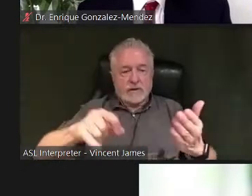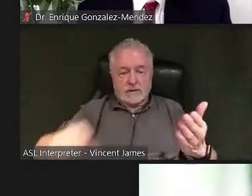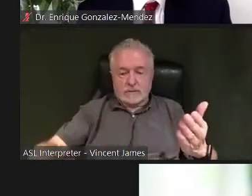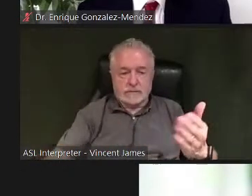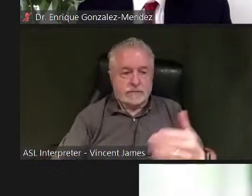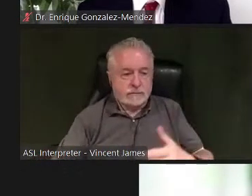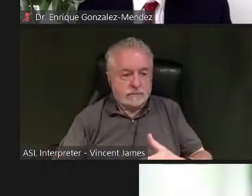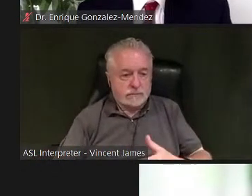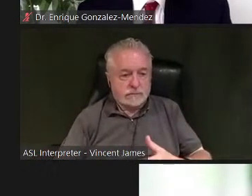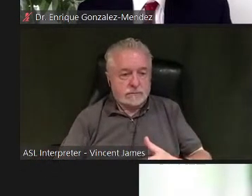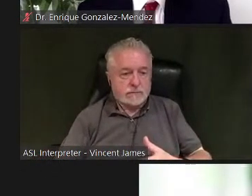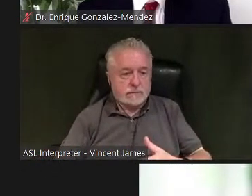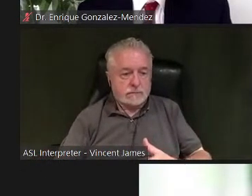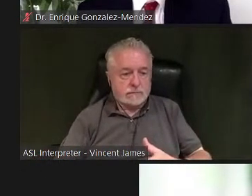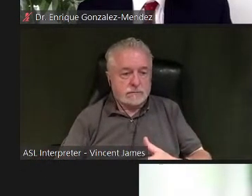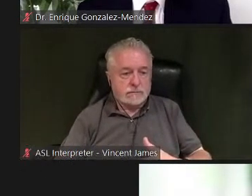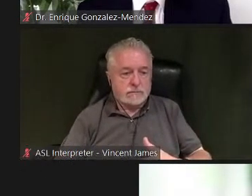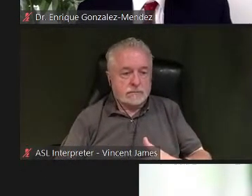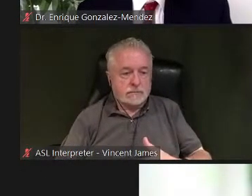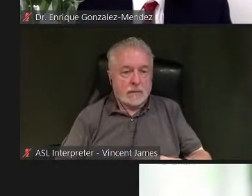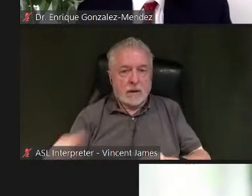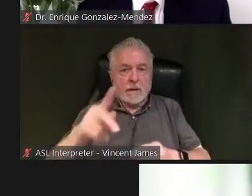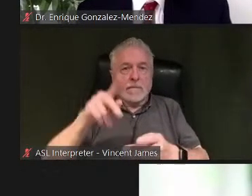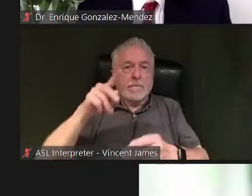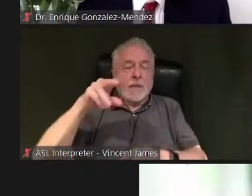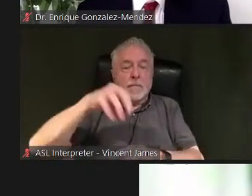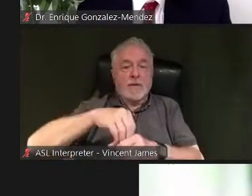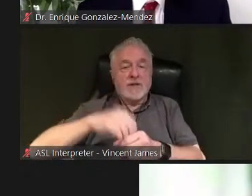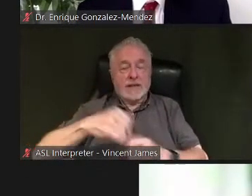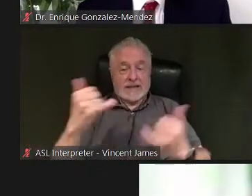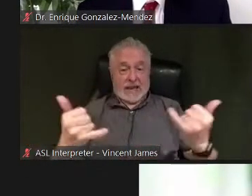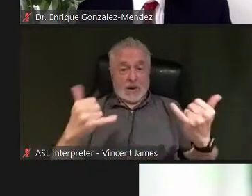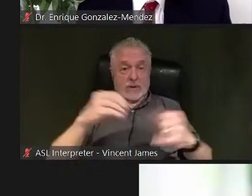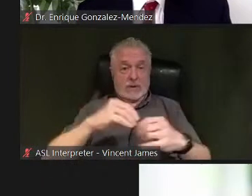presentation about where we are in this pandemic and how we have prepared